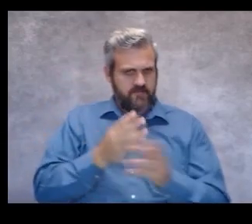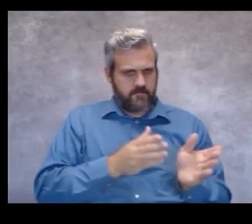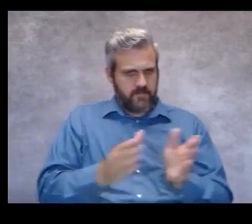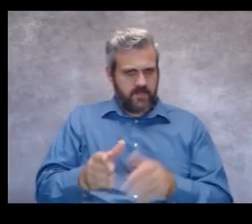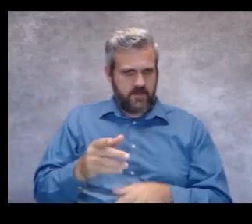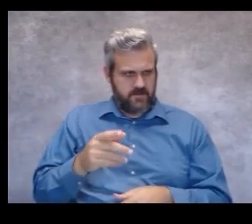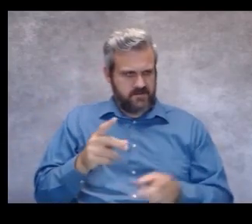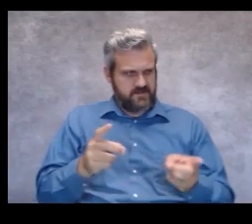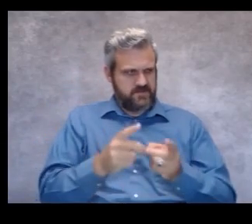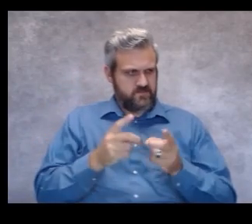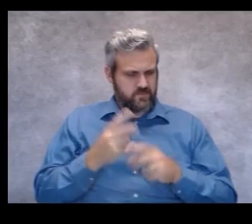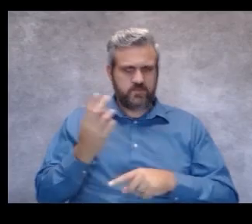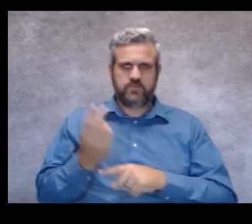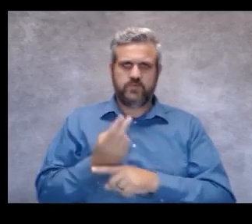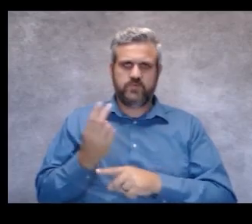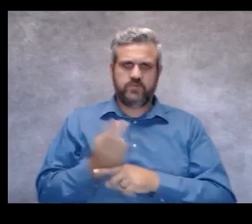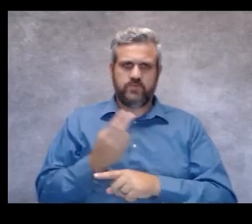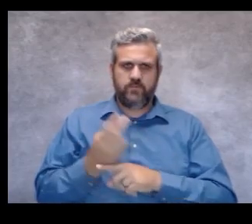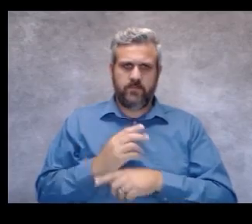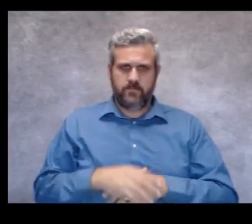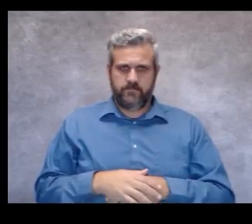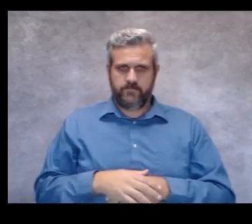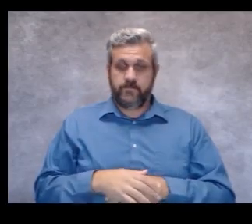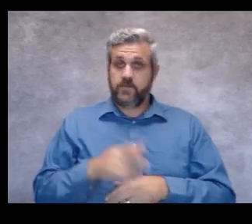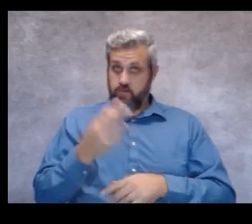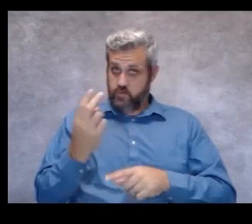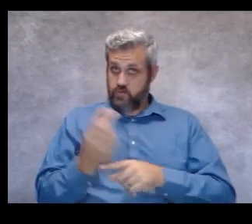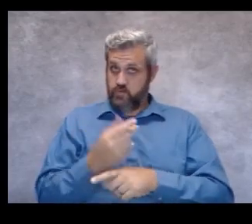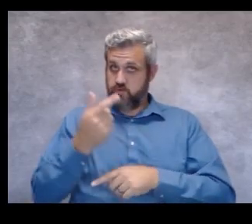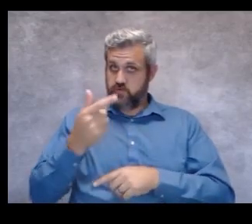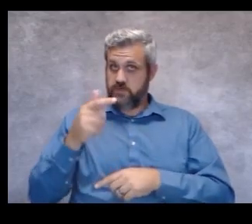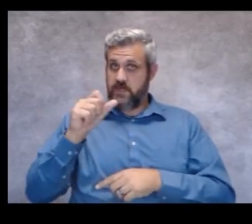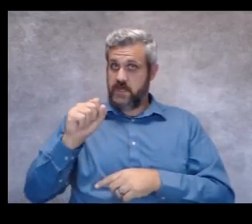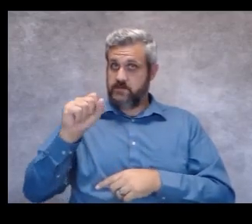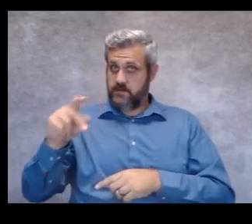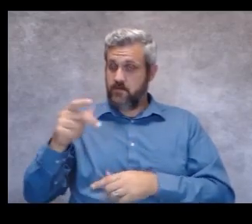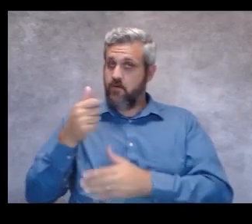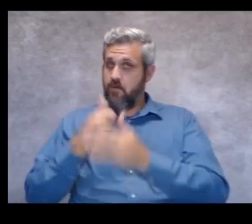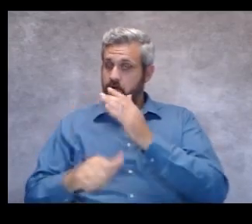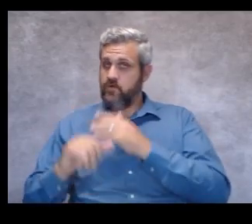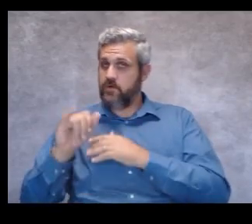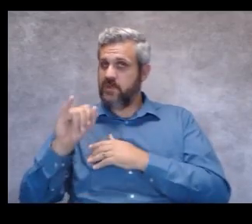use. If using the GSSP in Infinite Campus,